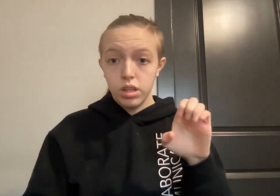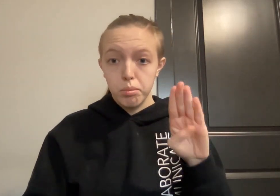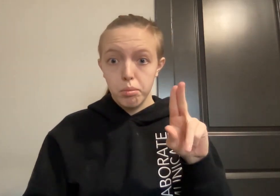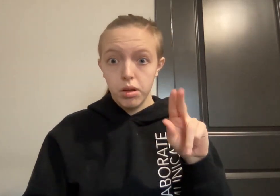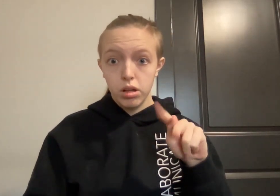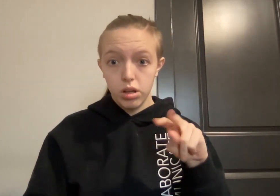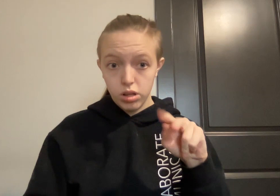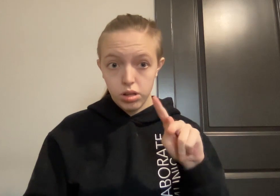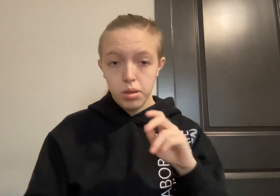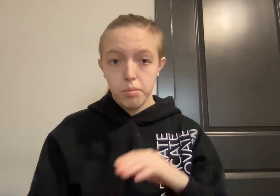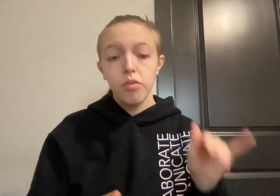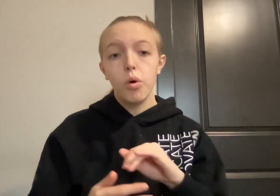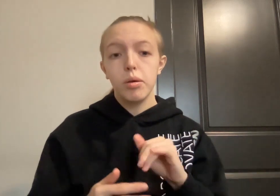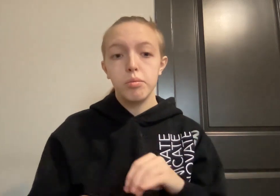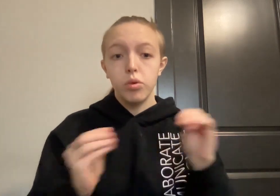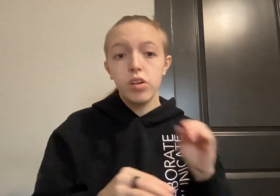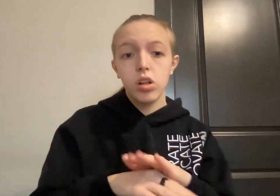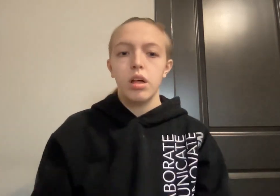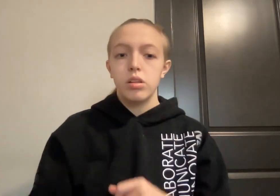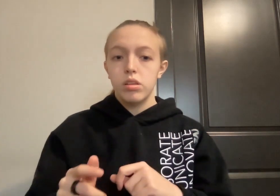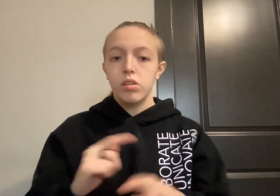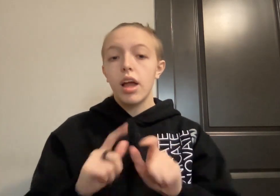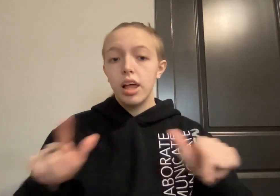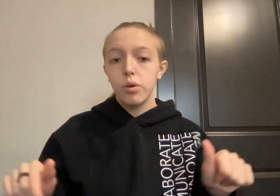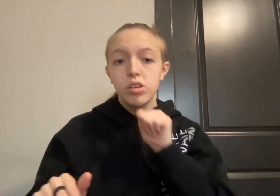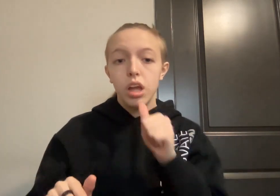before moving on are sign language not being a language